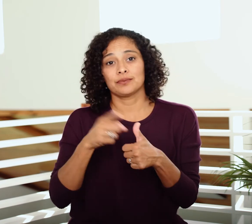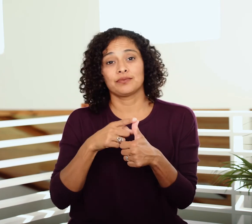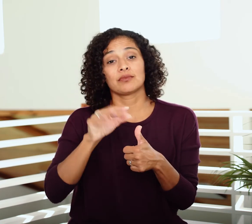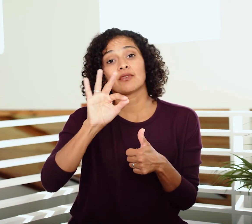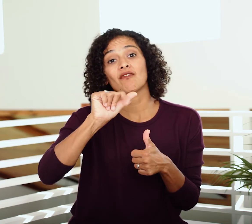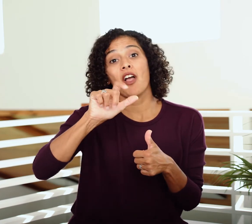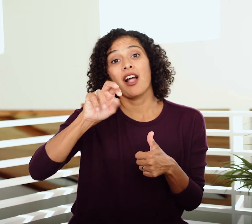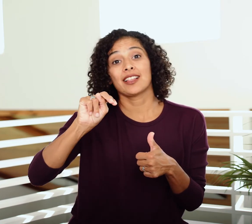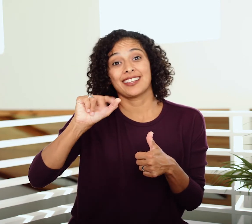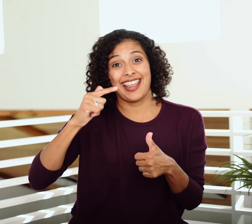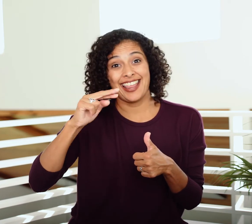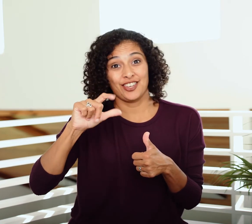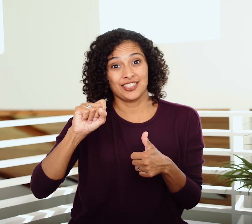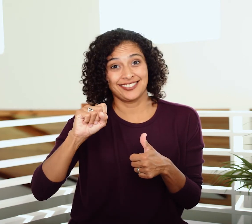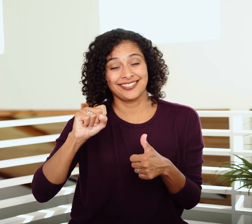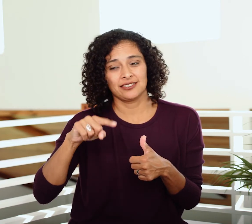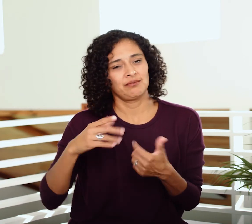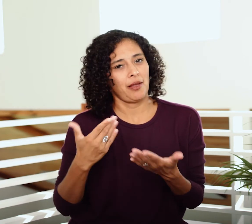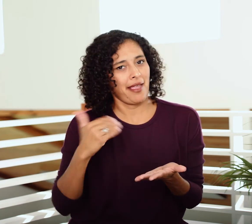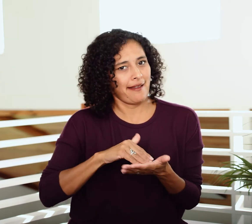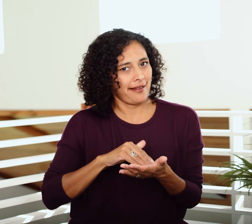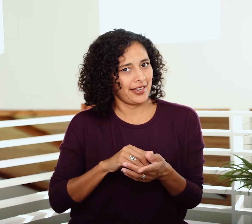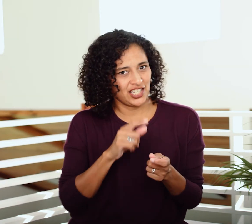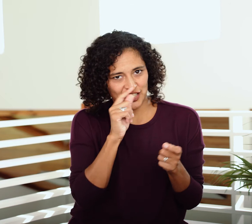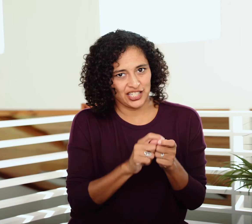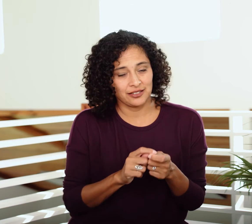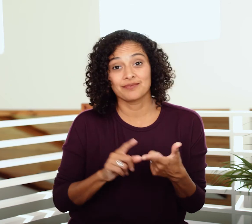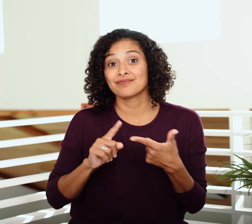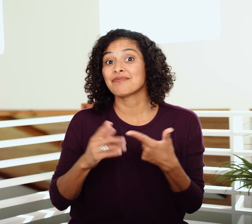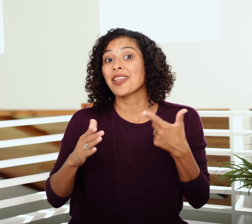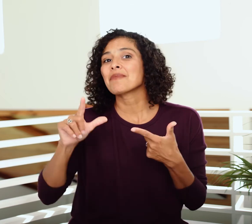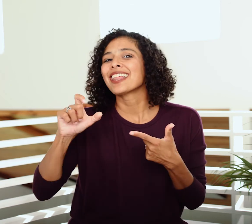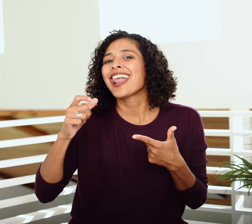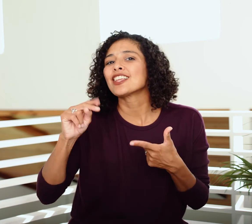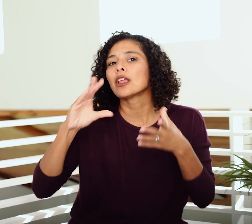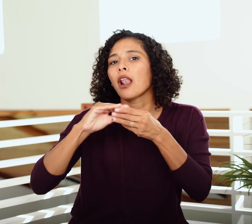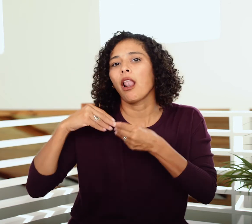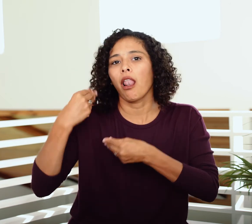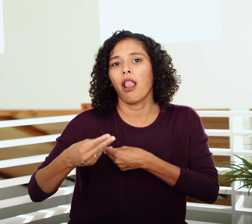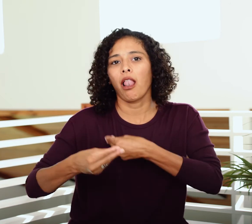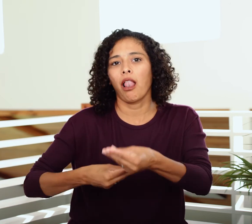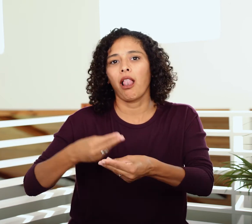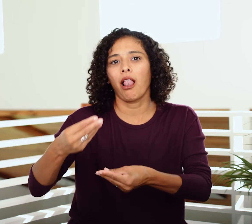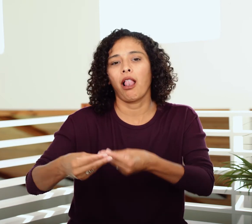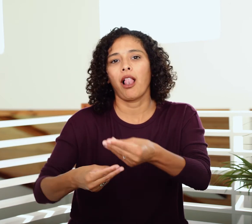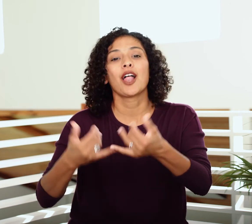(1) More fallen angels are up to the same tricks, (2) the legend of the Nephilim is carried down through generations